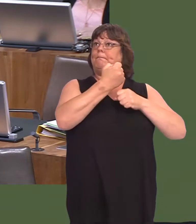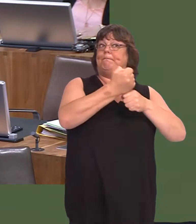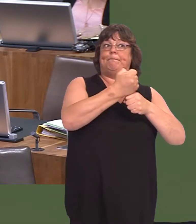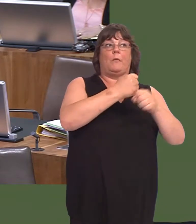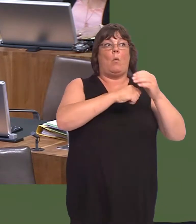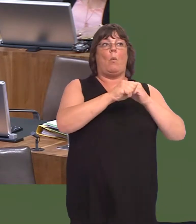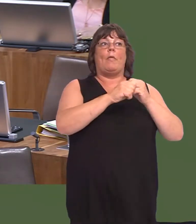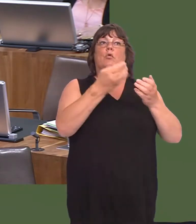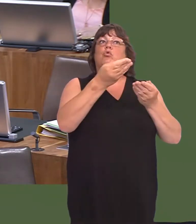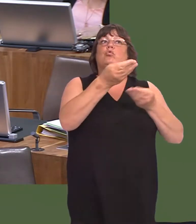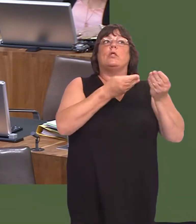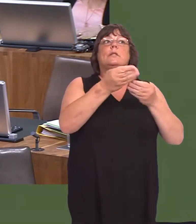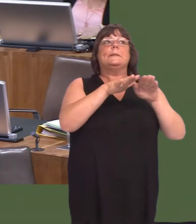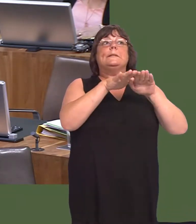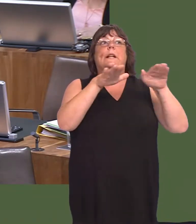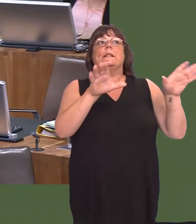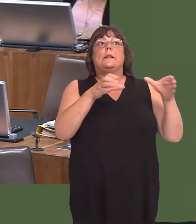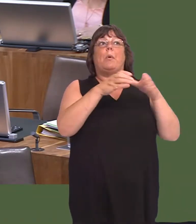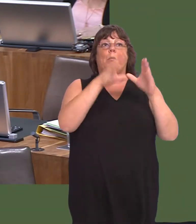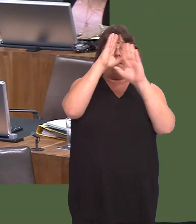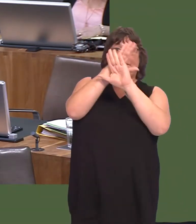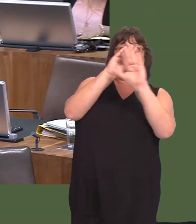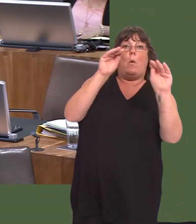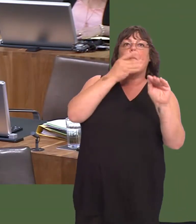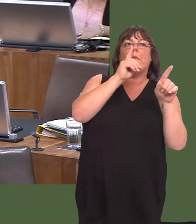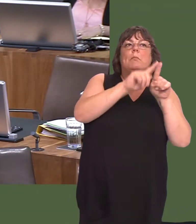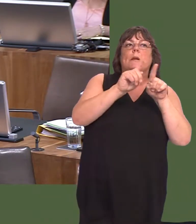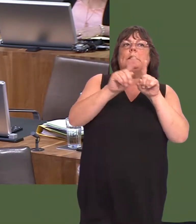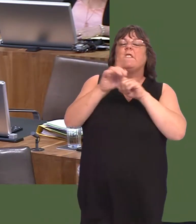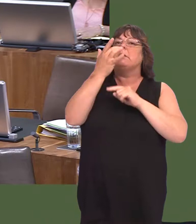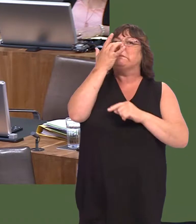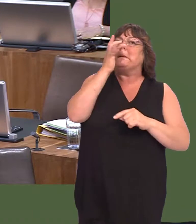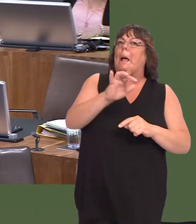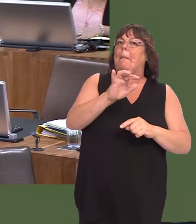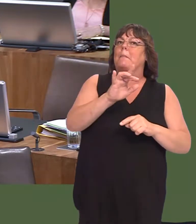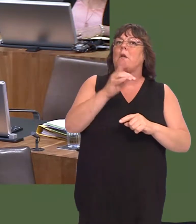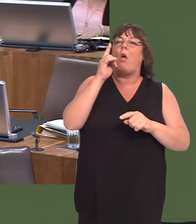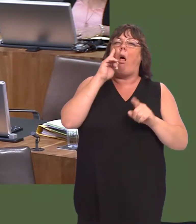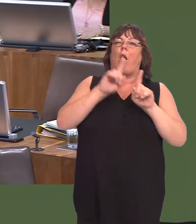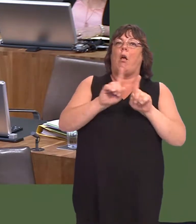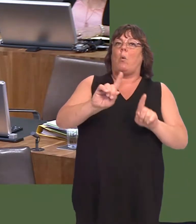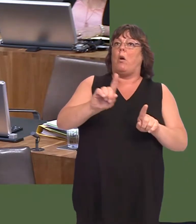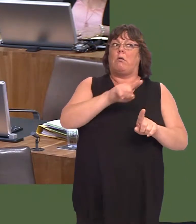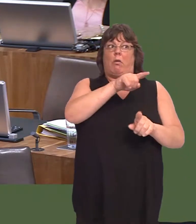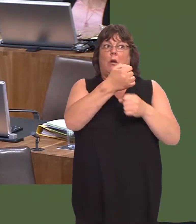through their trading standards departments to inform people of what scams can look like, and they can be very effective, and that campaign was very effective.